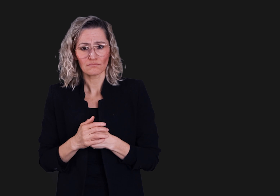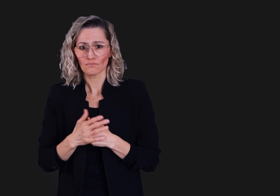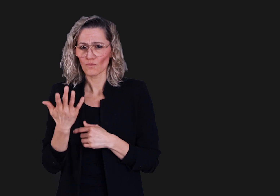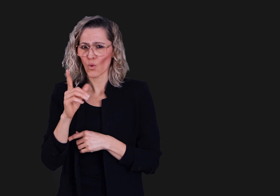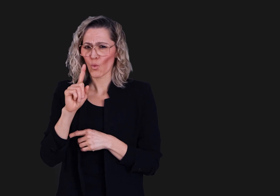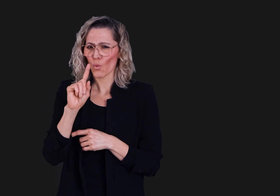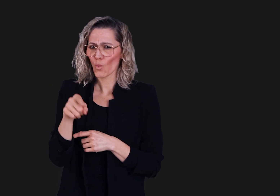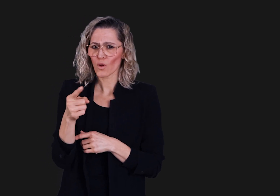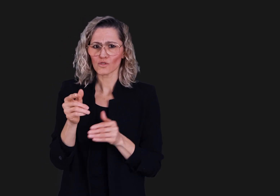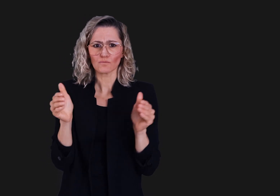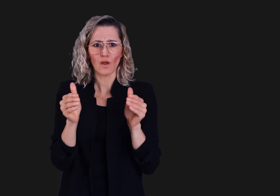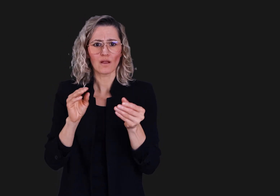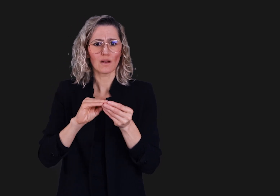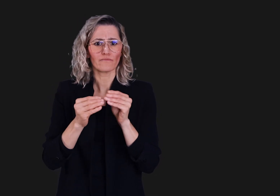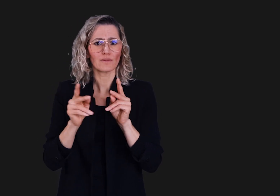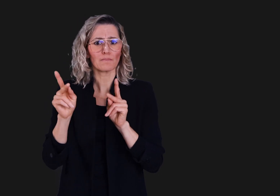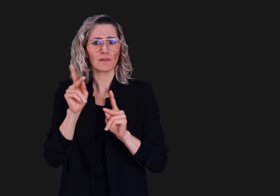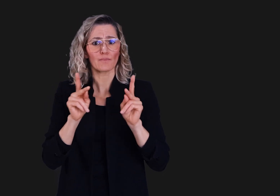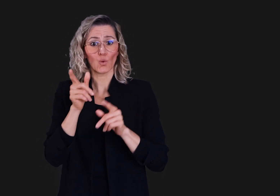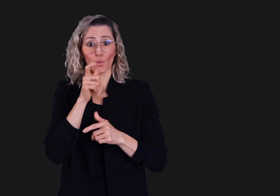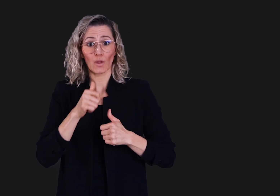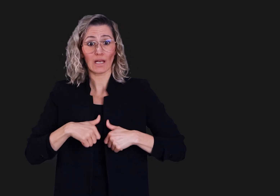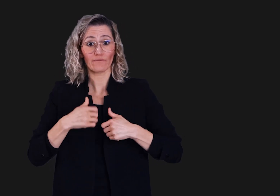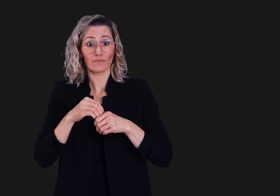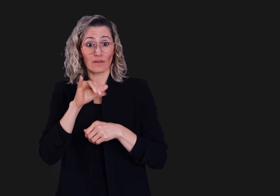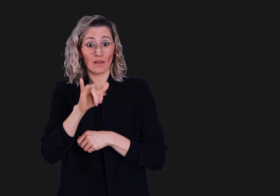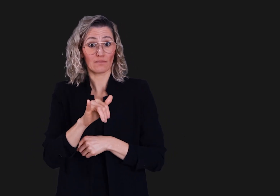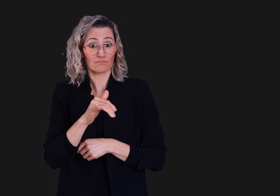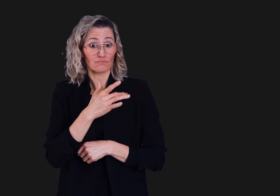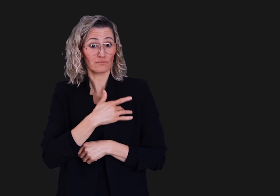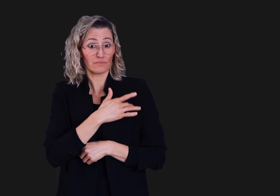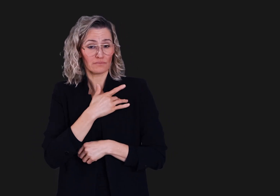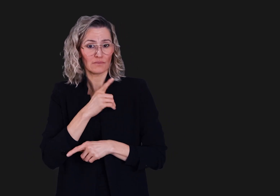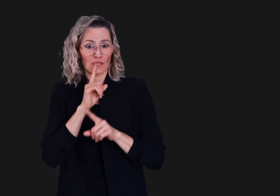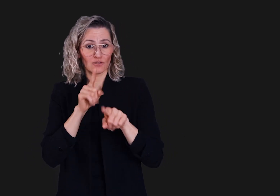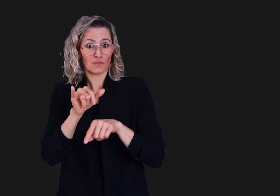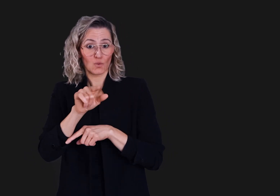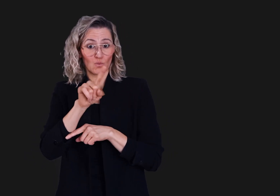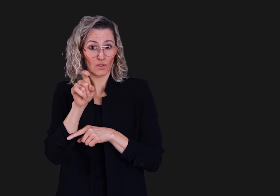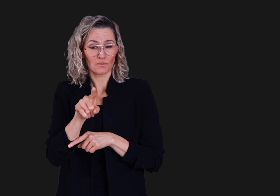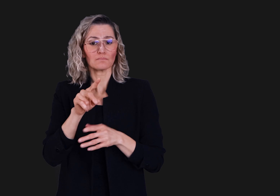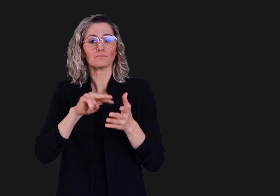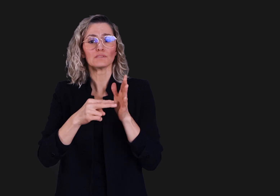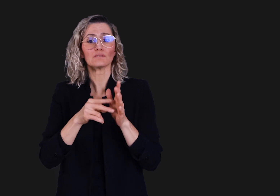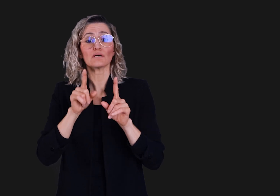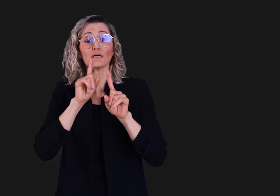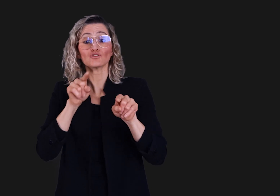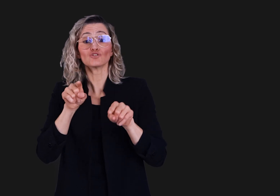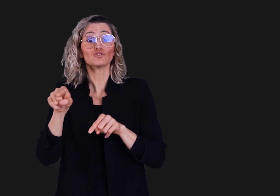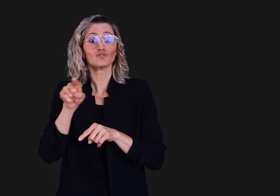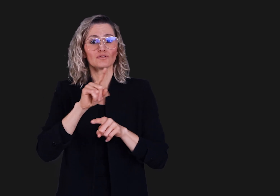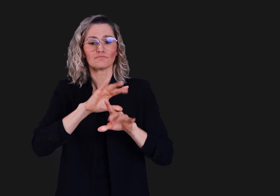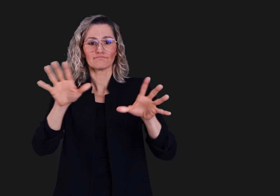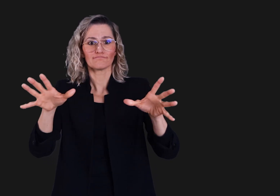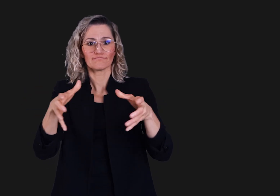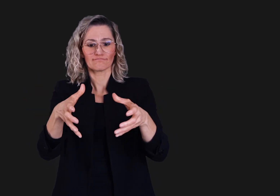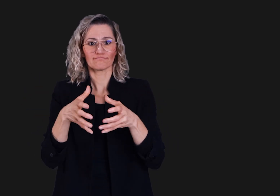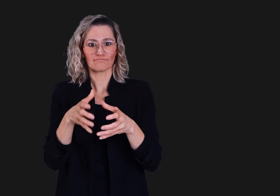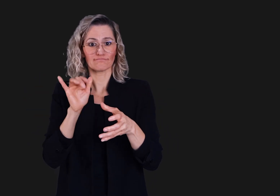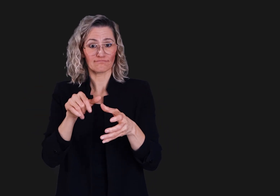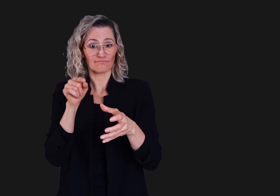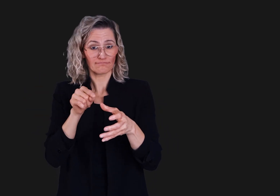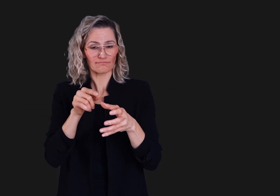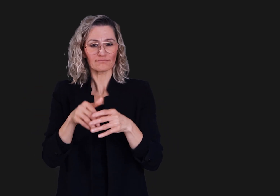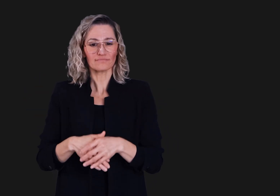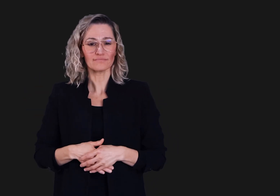(Only a small number of people from those provinces answered the question. We grouped their answers together.)